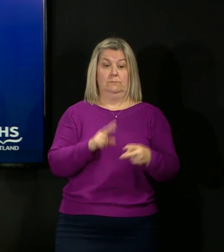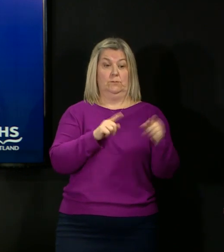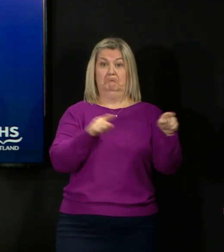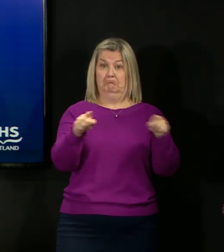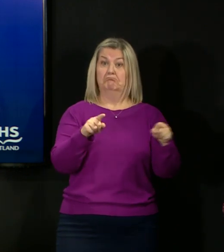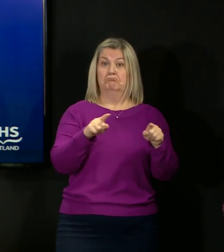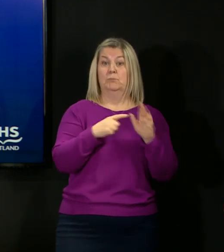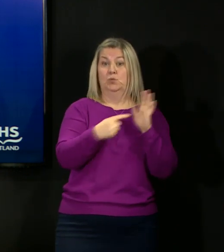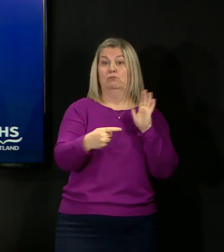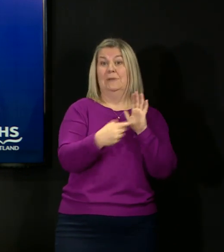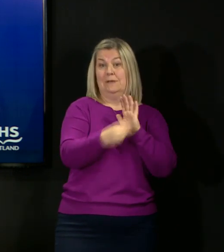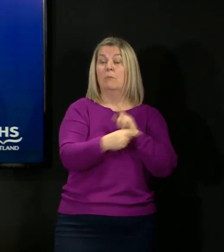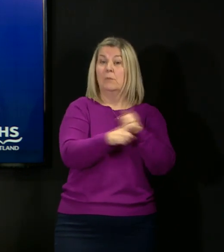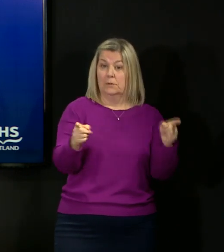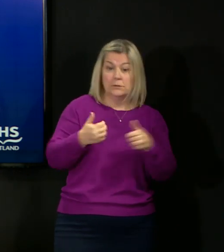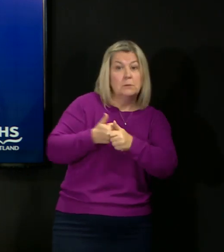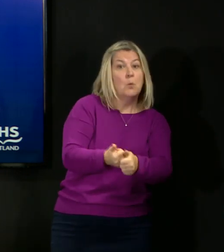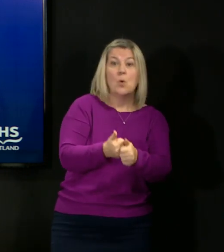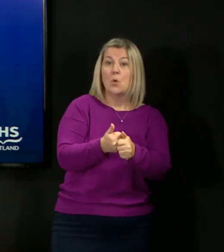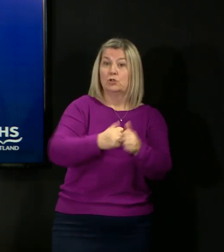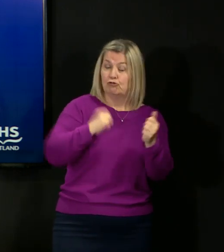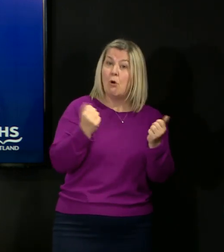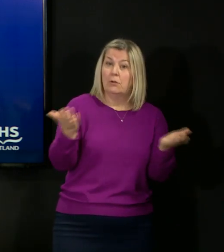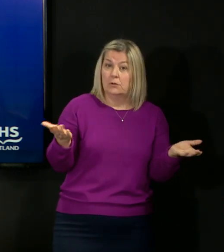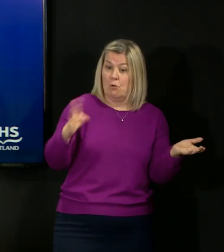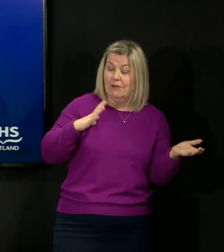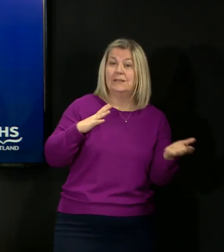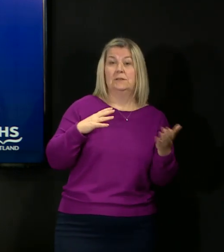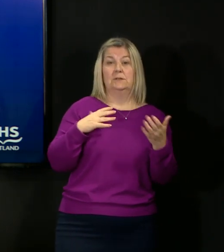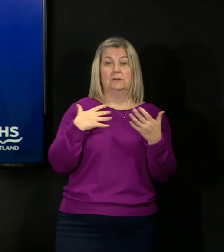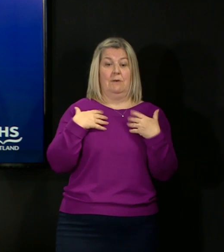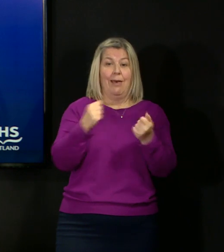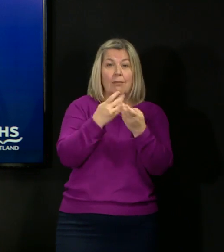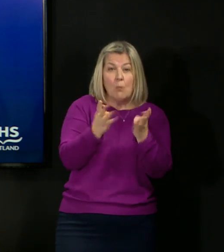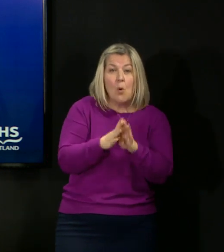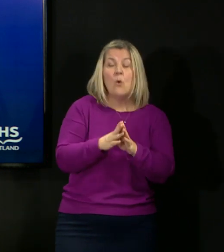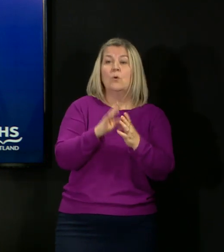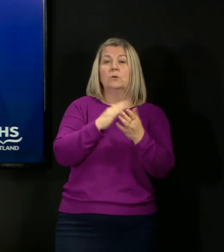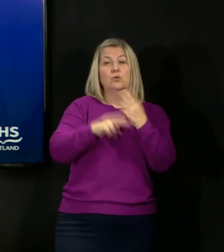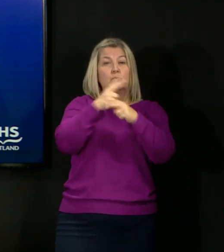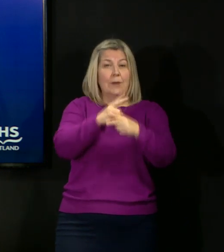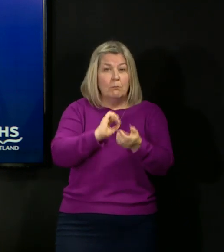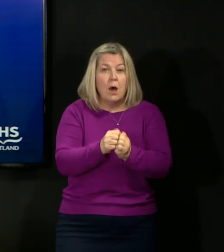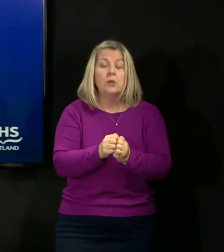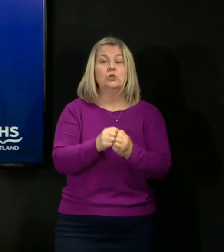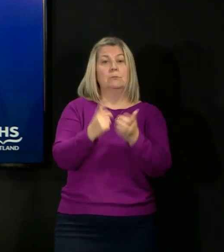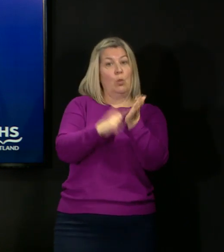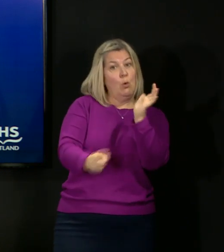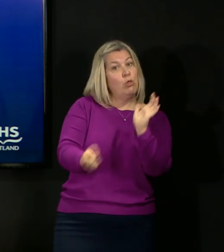reflect what has happened across the country, from our health boards and our social care partnerships and our local authorities, everything for making